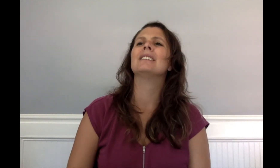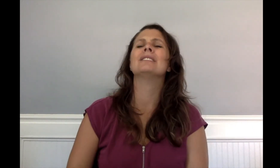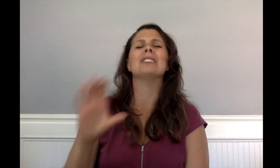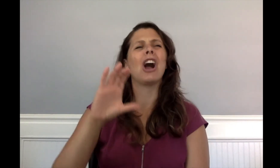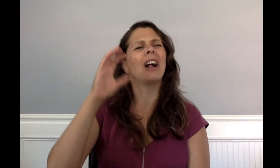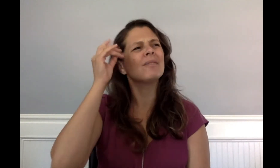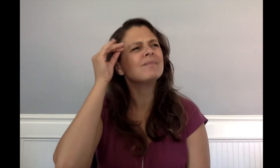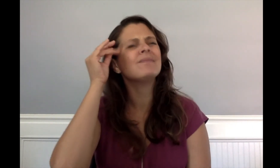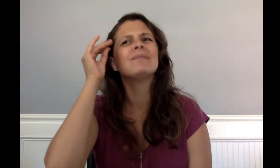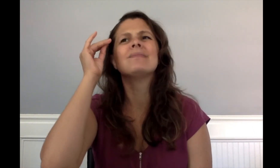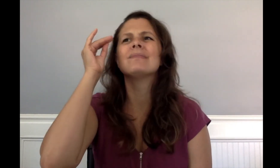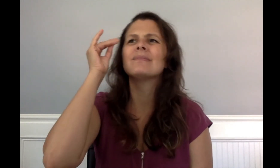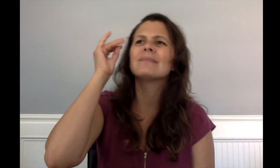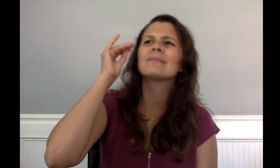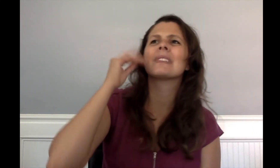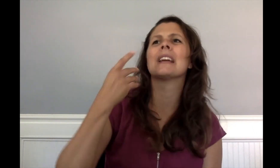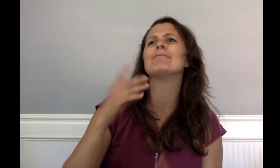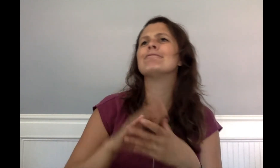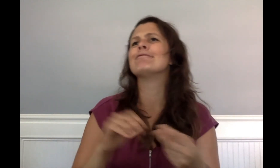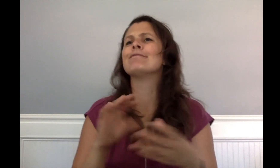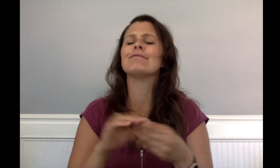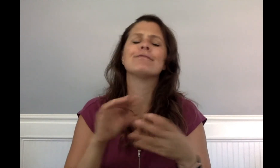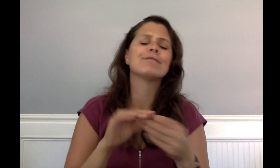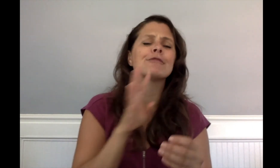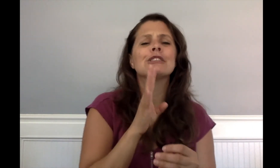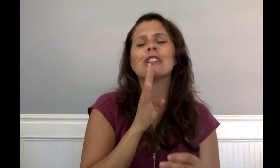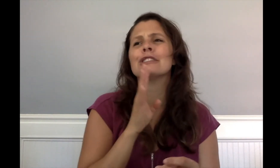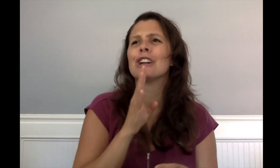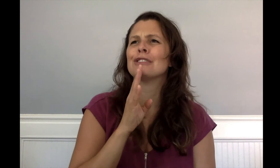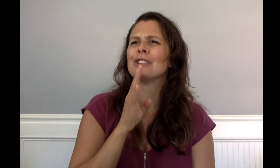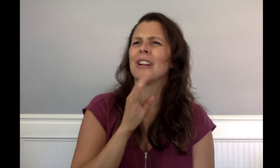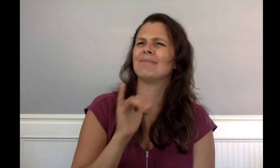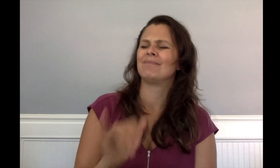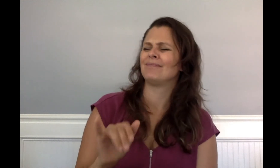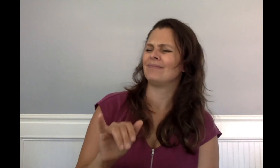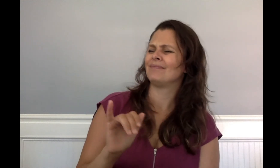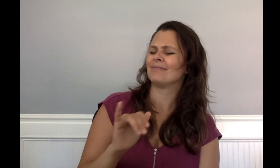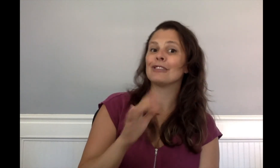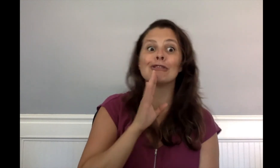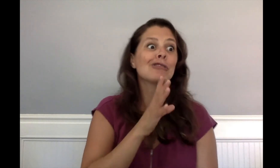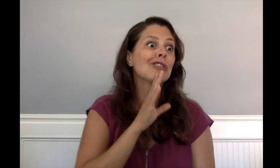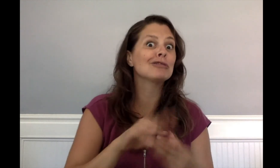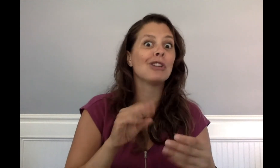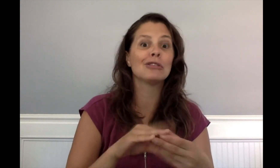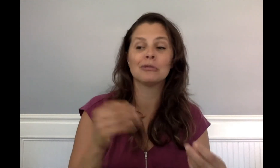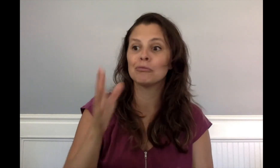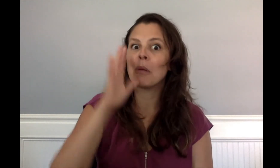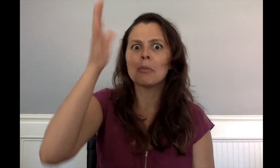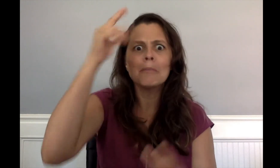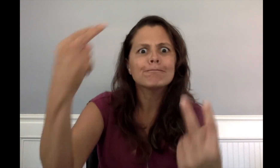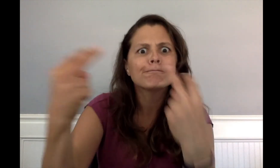so that meant no letter from Frog. and that meant Charlie could only worry and wait.